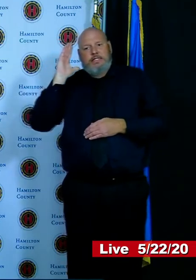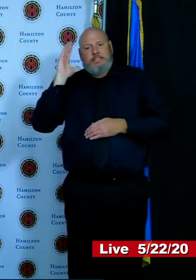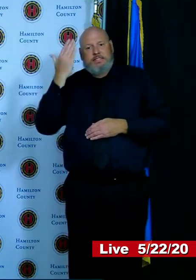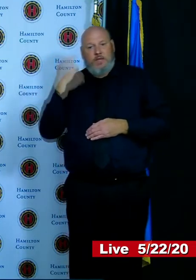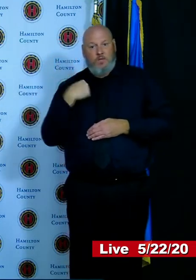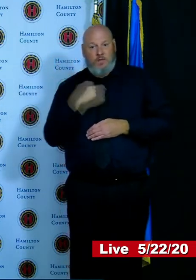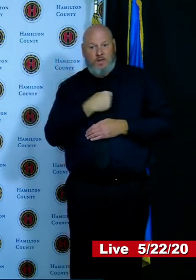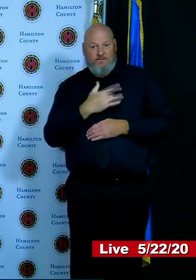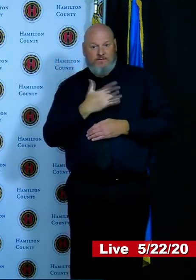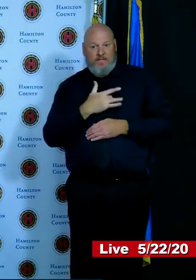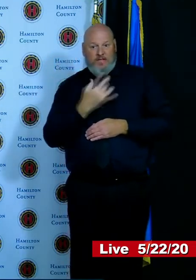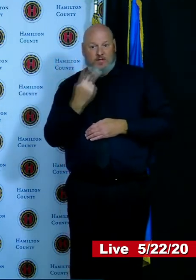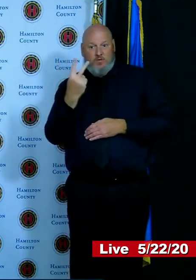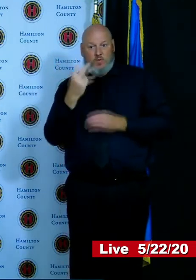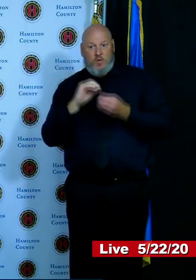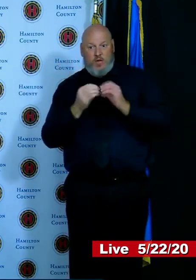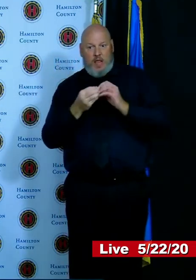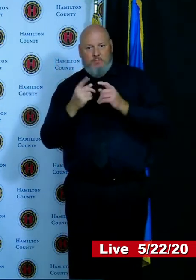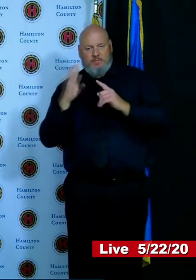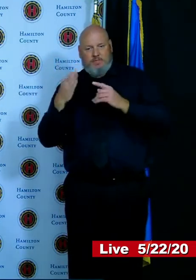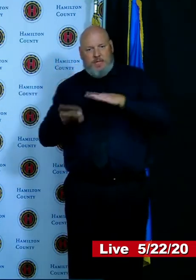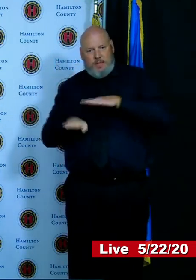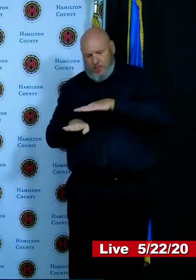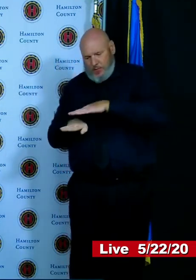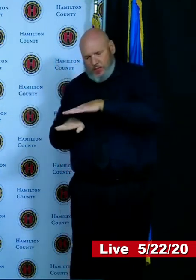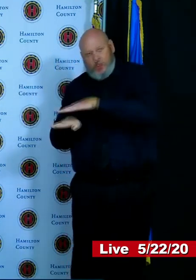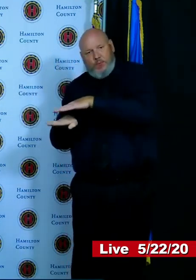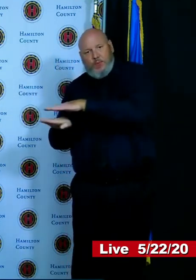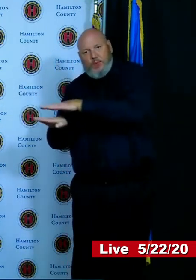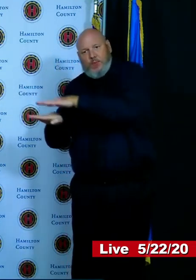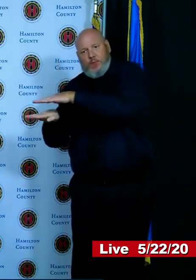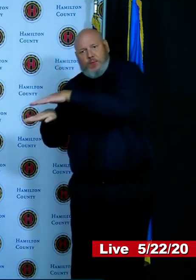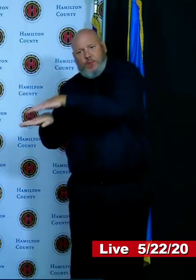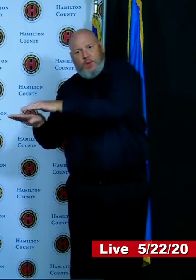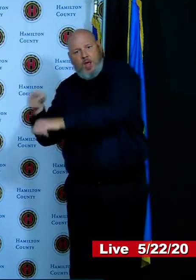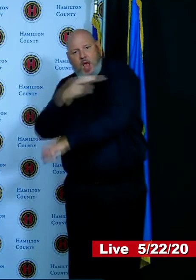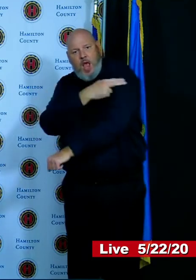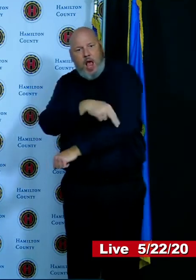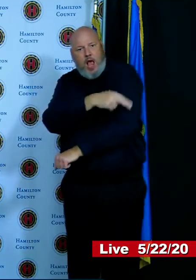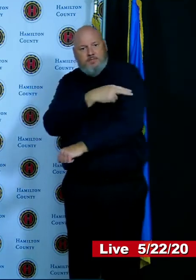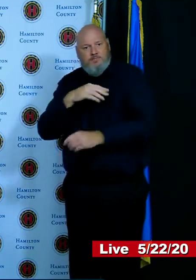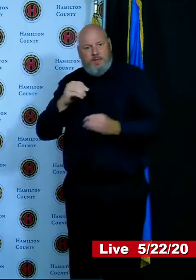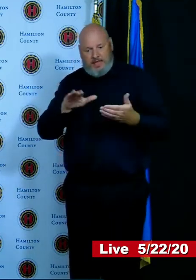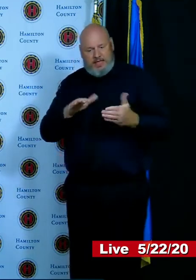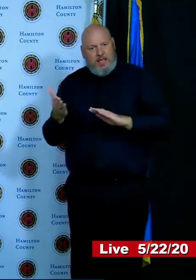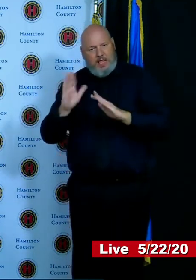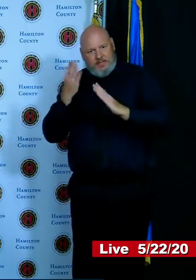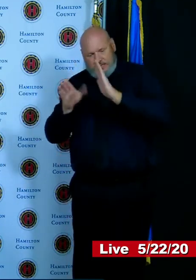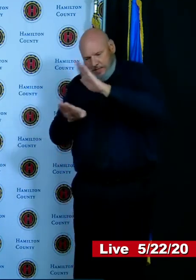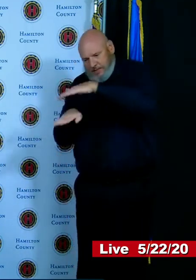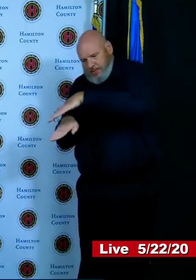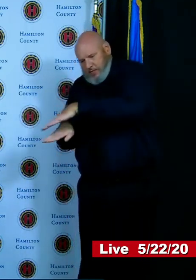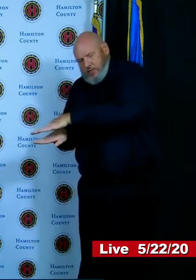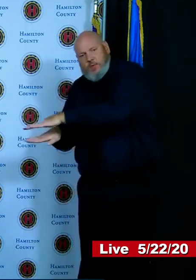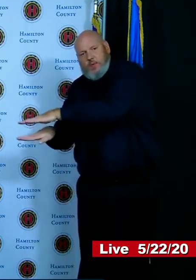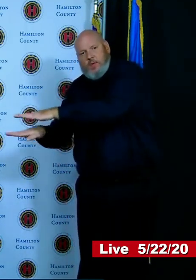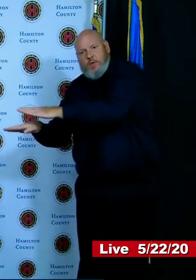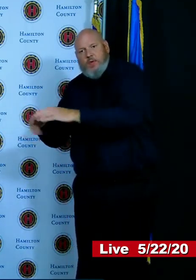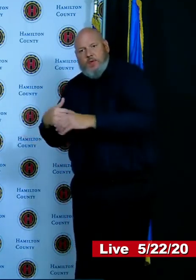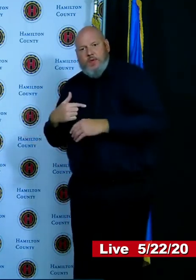and the deaths the positive cases are responsive to the the amount of testing